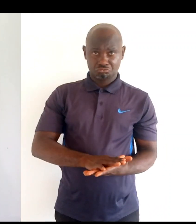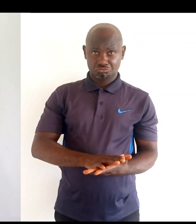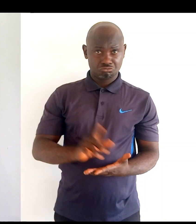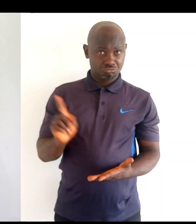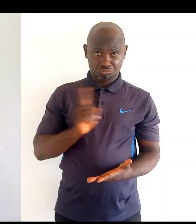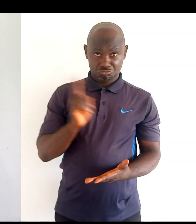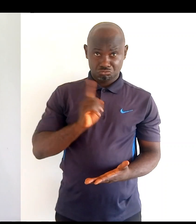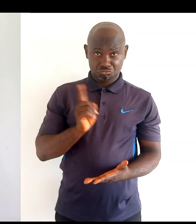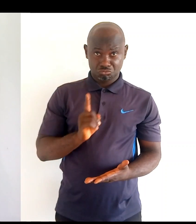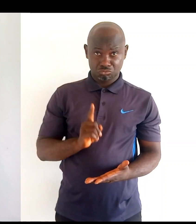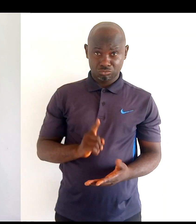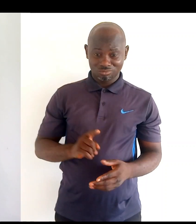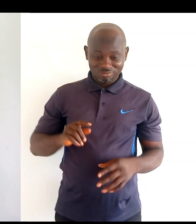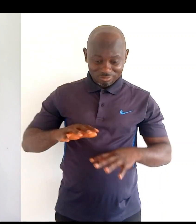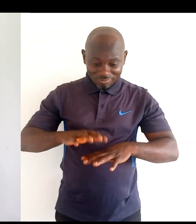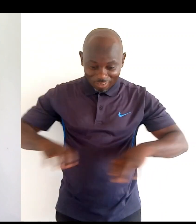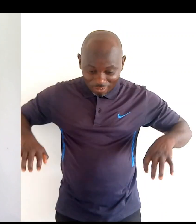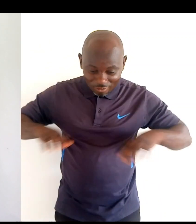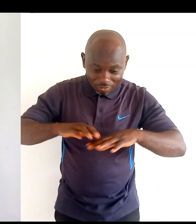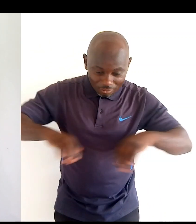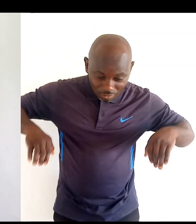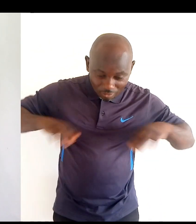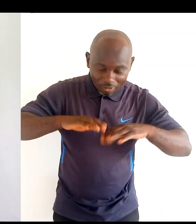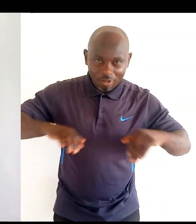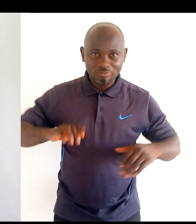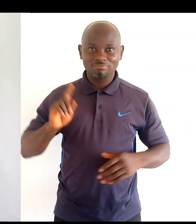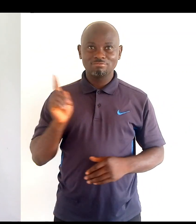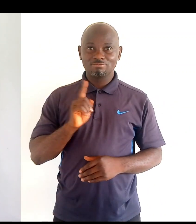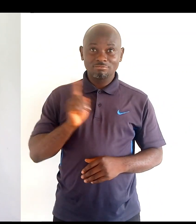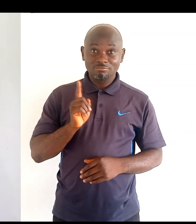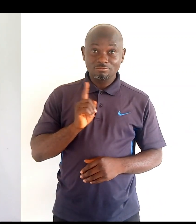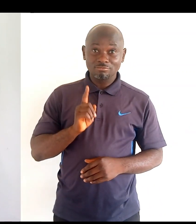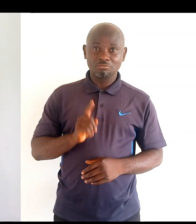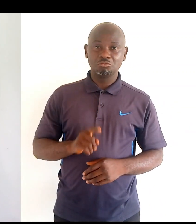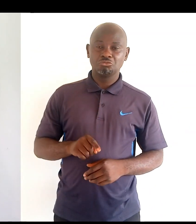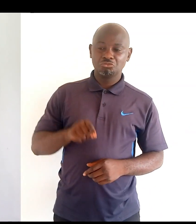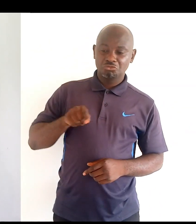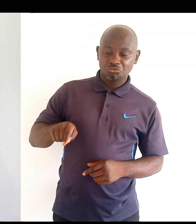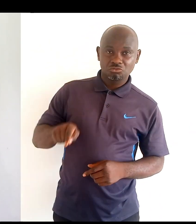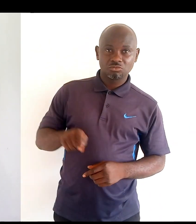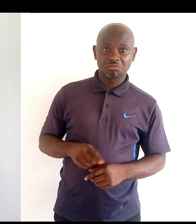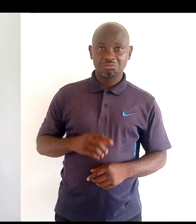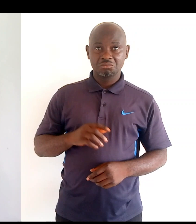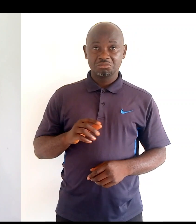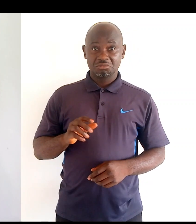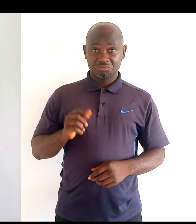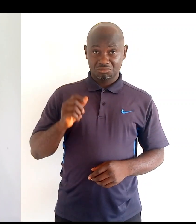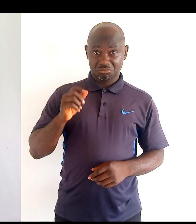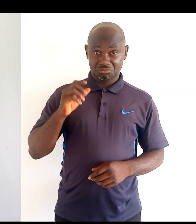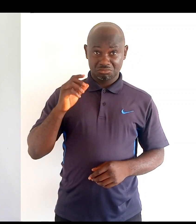Ghanaian child in a school in Spain and teaching that child Spanish. The Ghanaian child might be